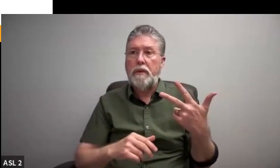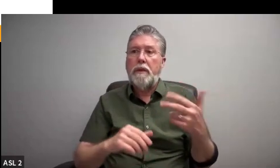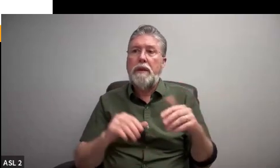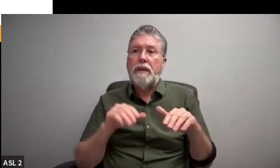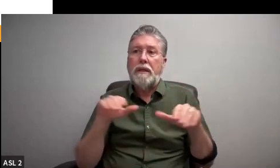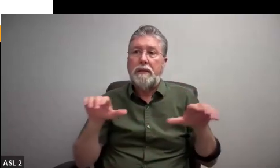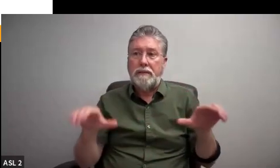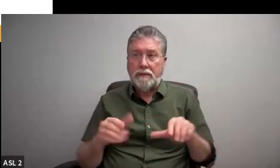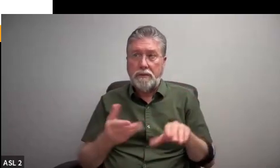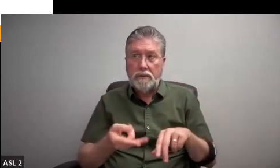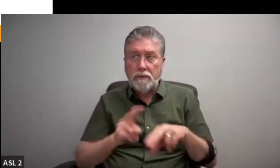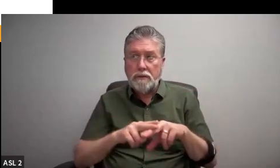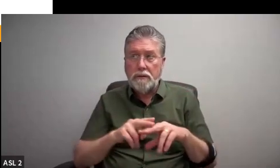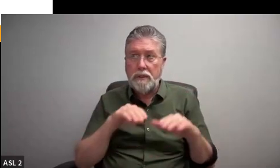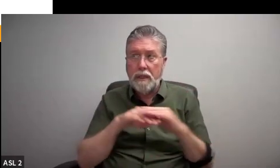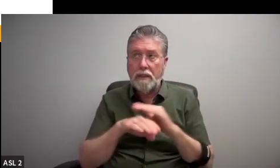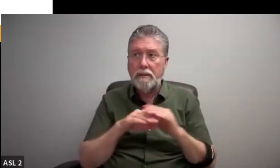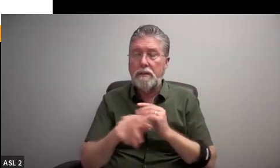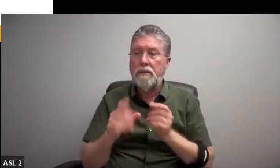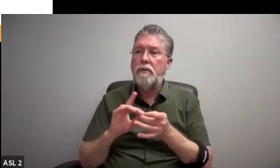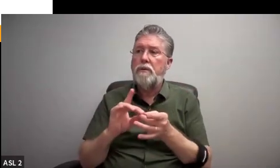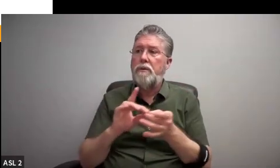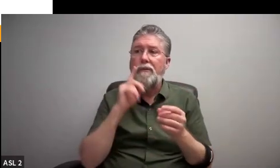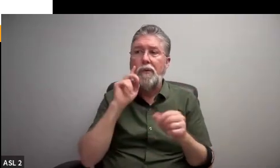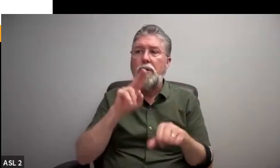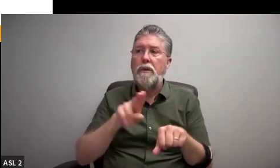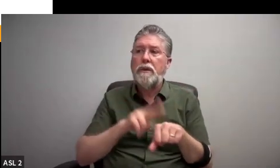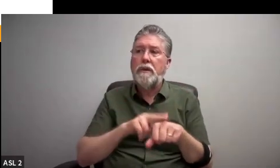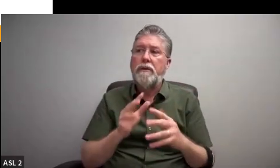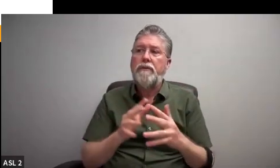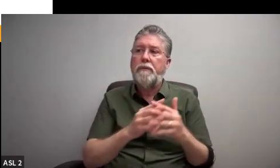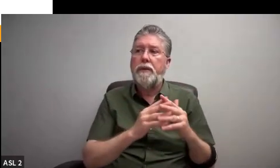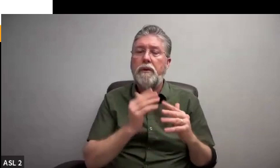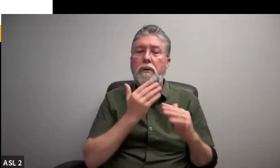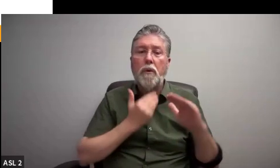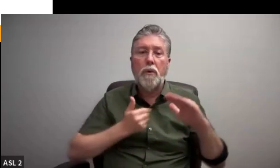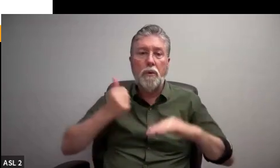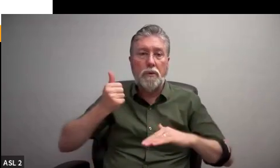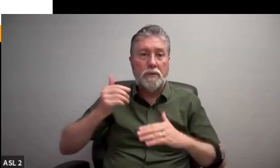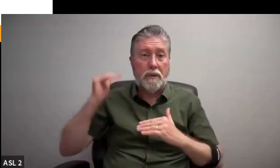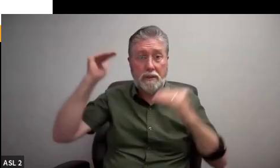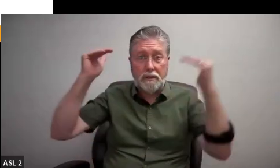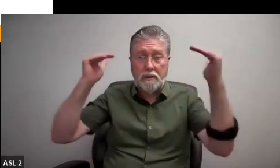coordination for Native American older adults. Older Americans Act final rule section 1321.53